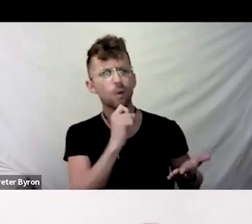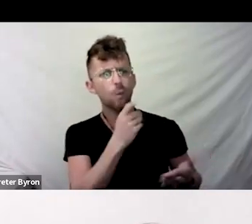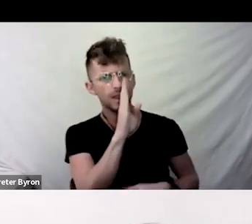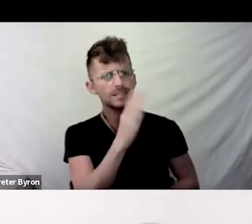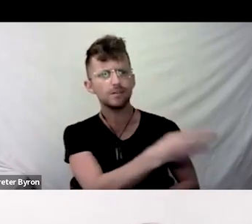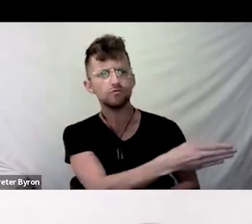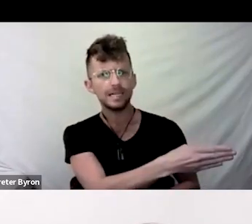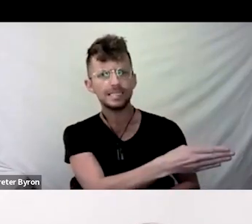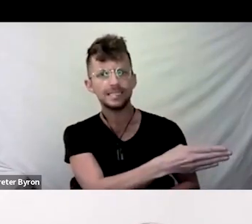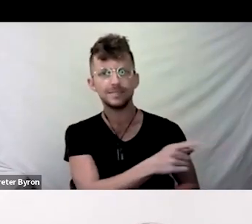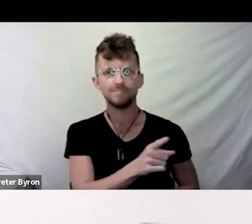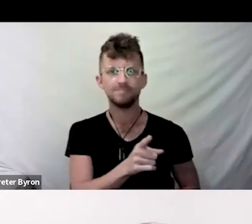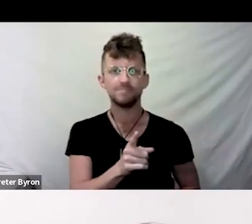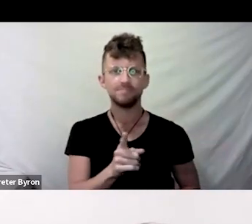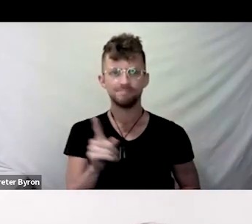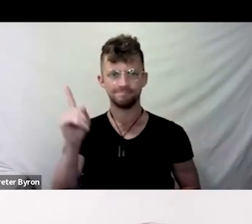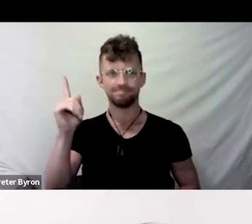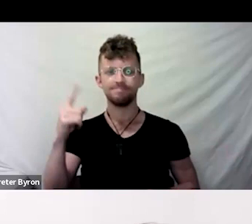Okay, I’m happy to answer that as well.